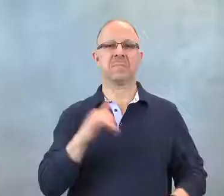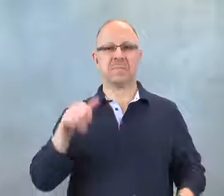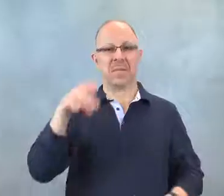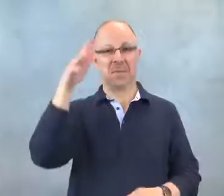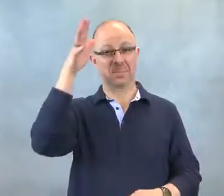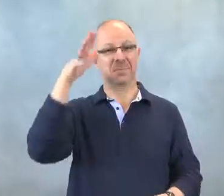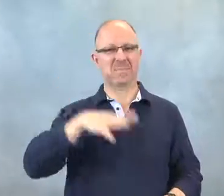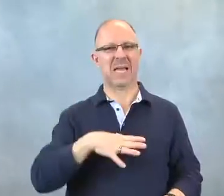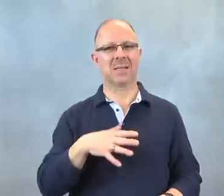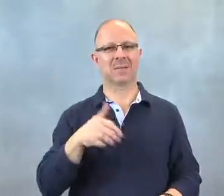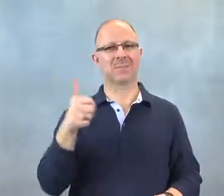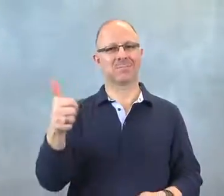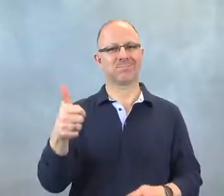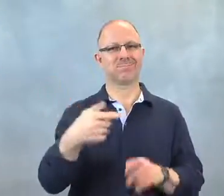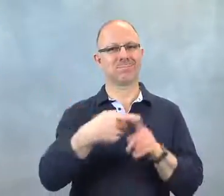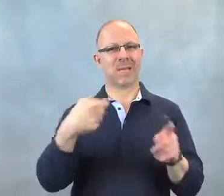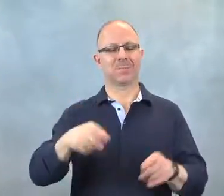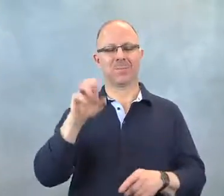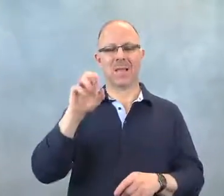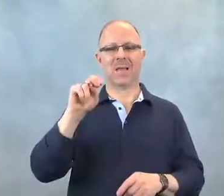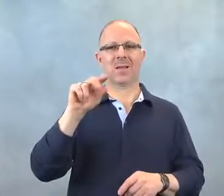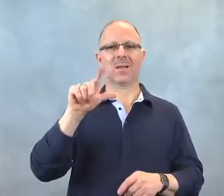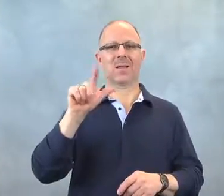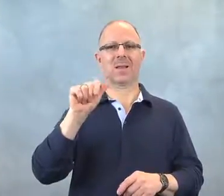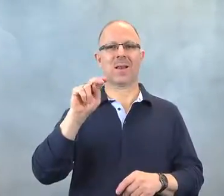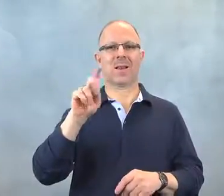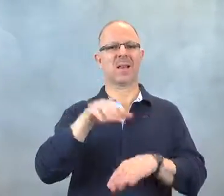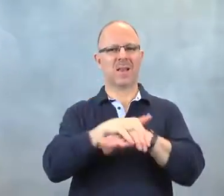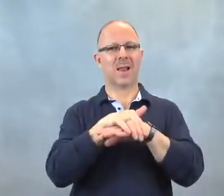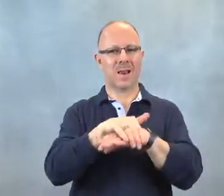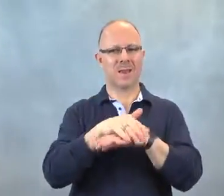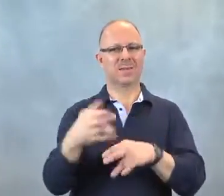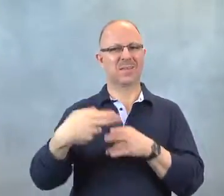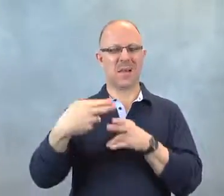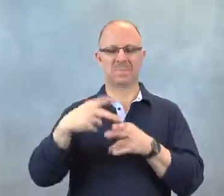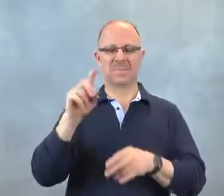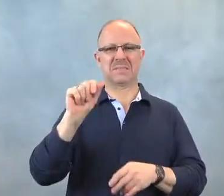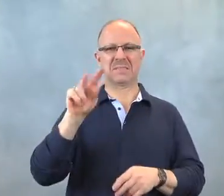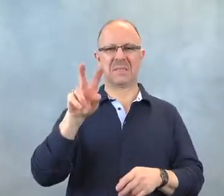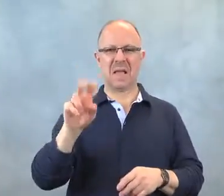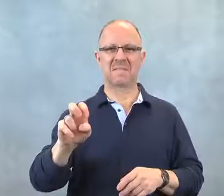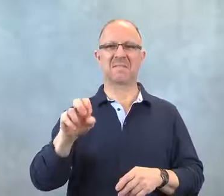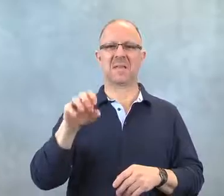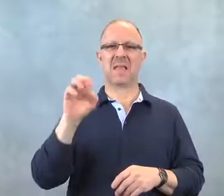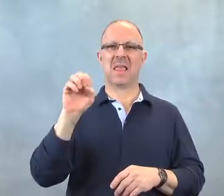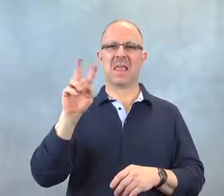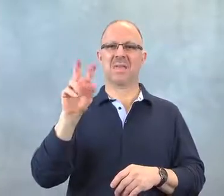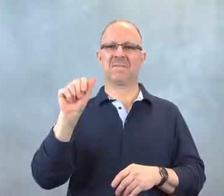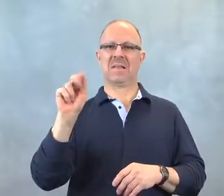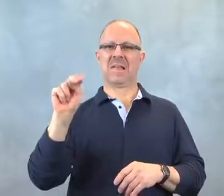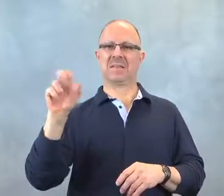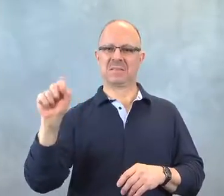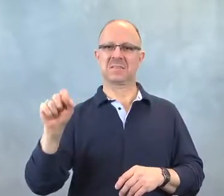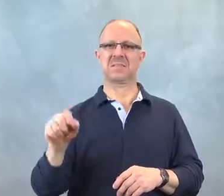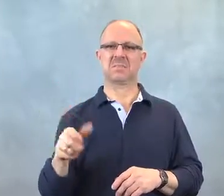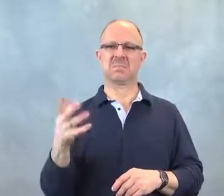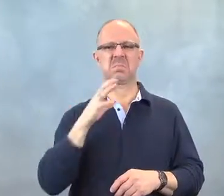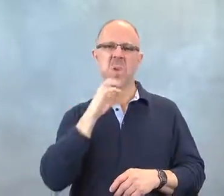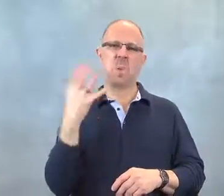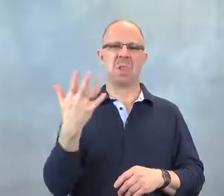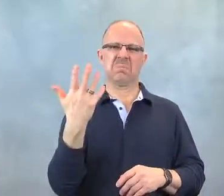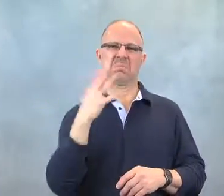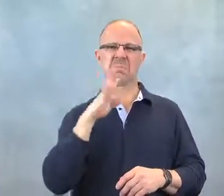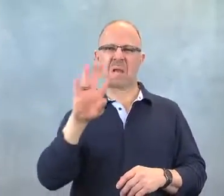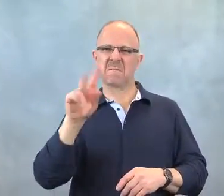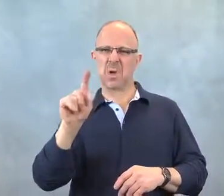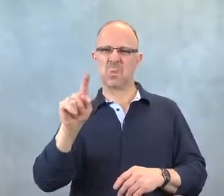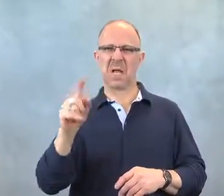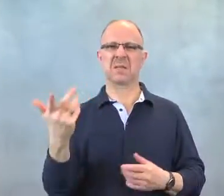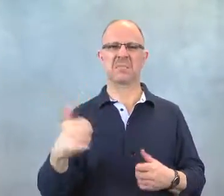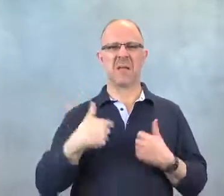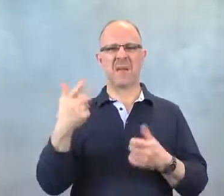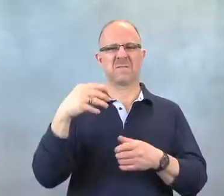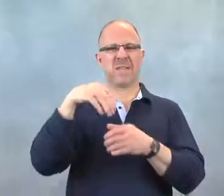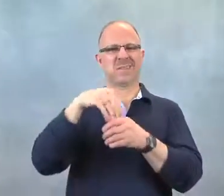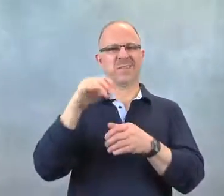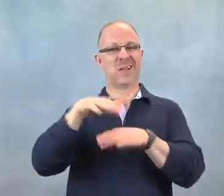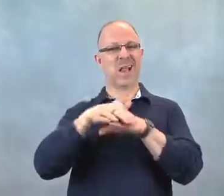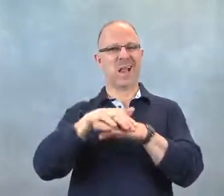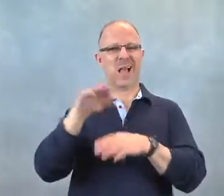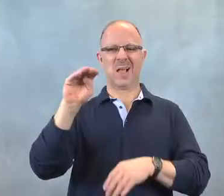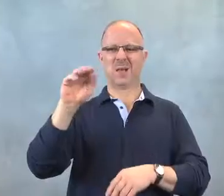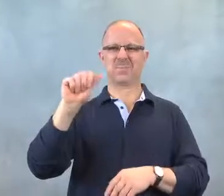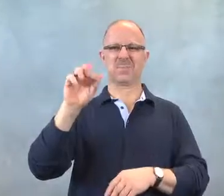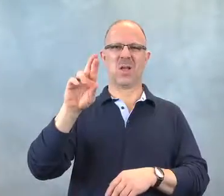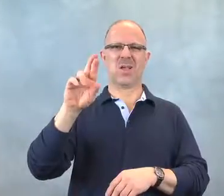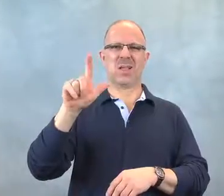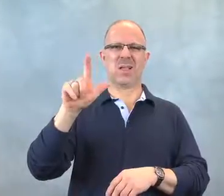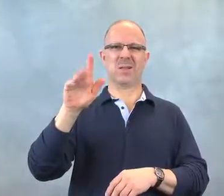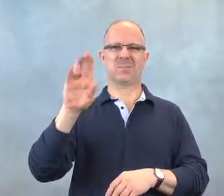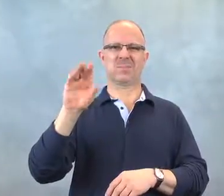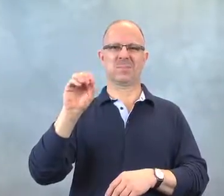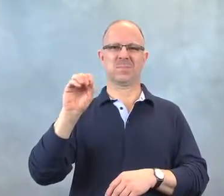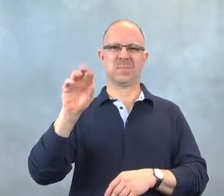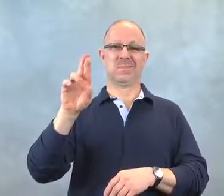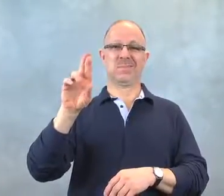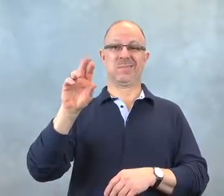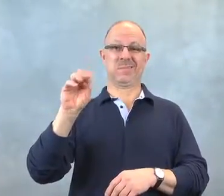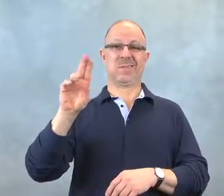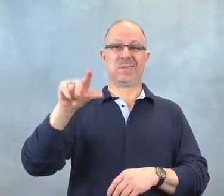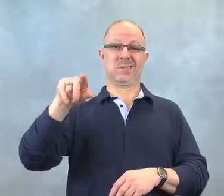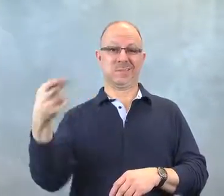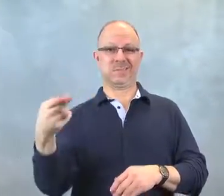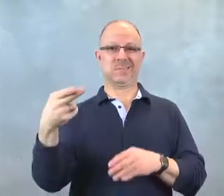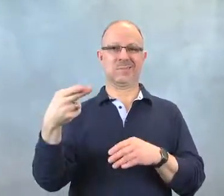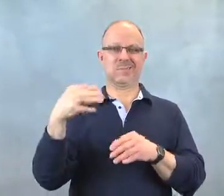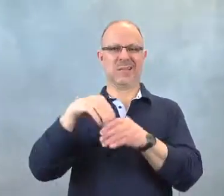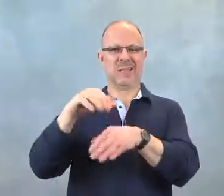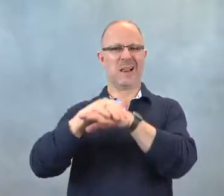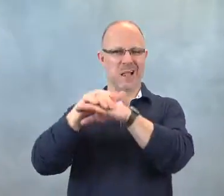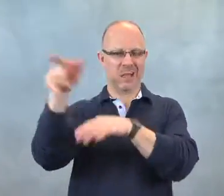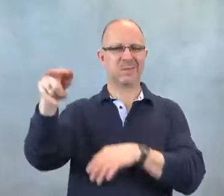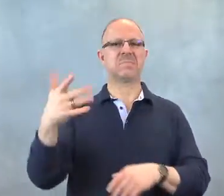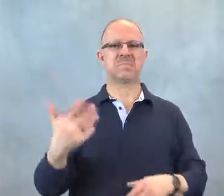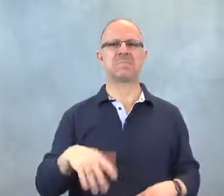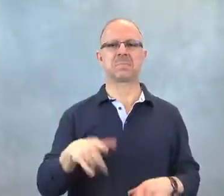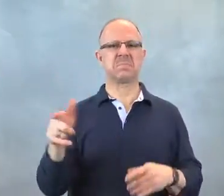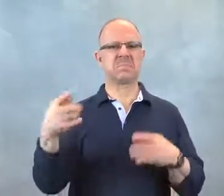Dave Evans is from Marlborough, England. He's 41 years old.